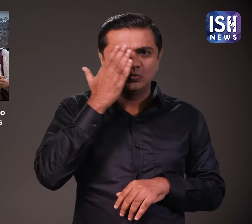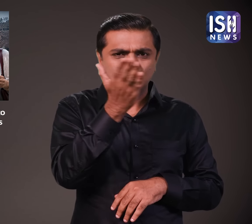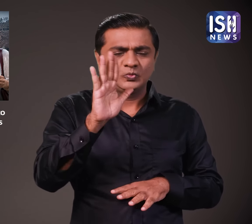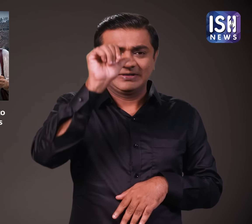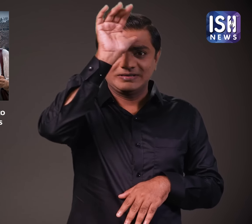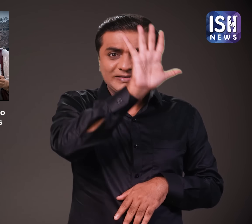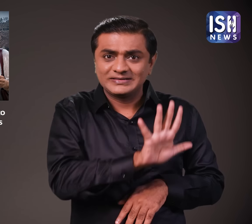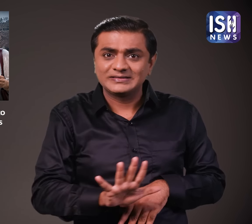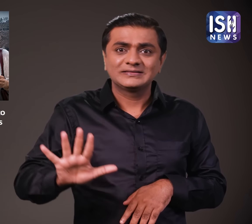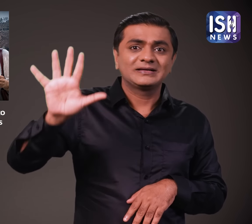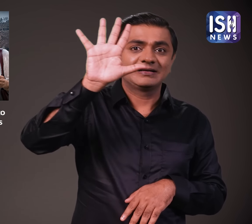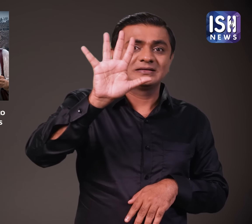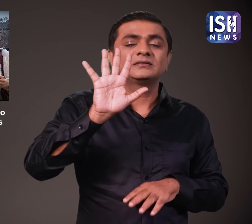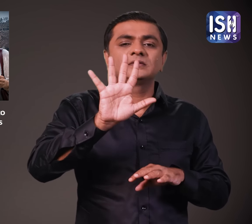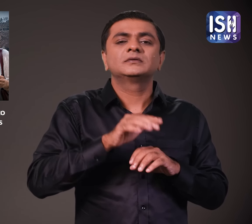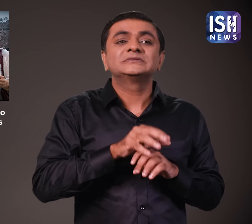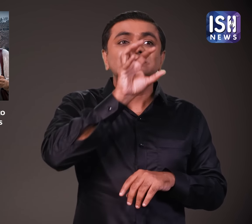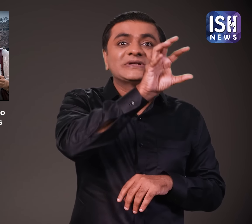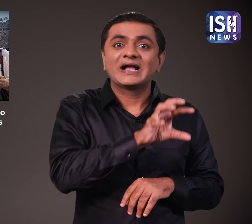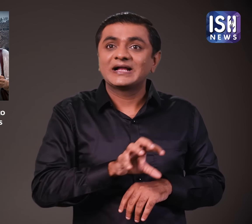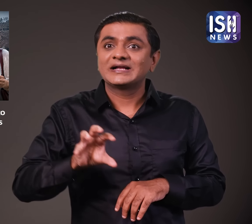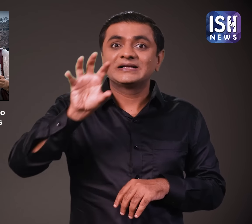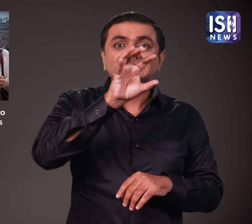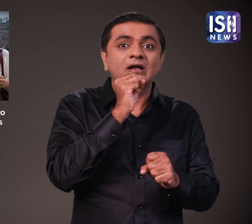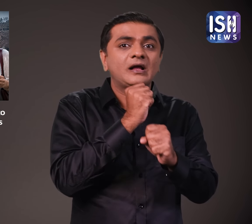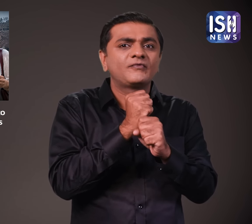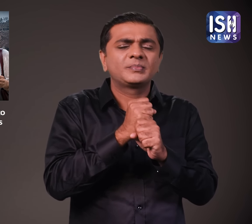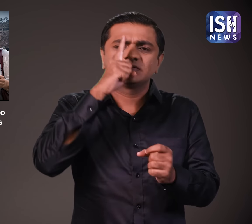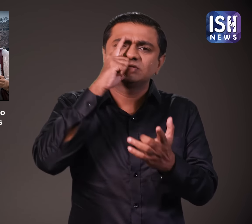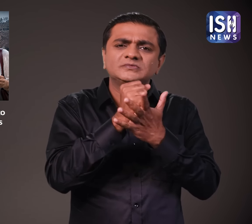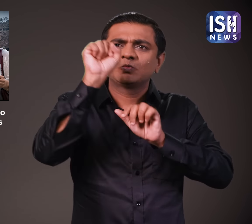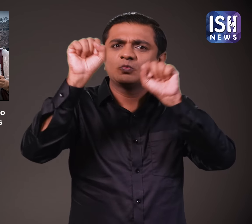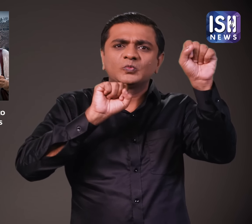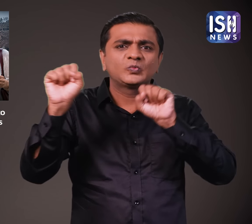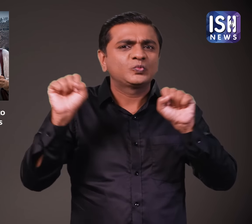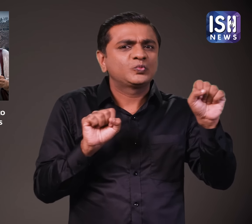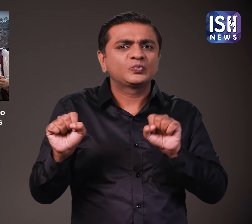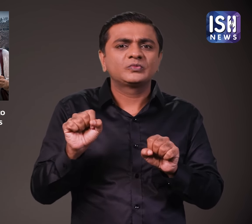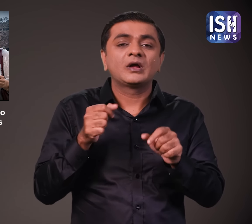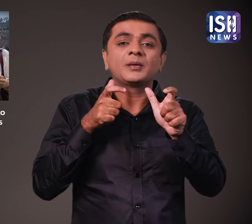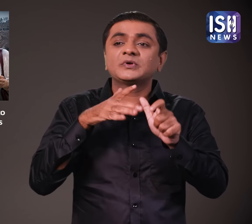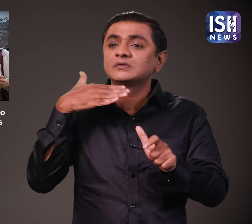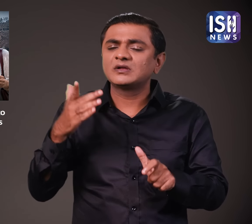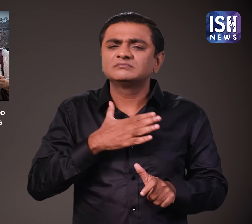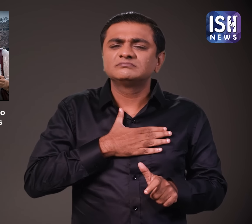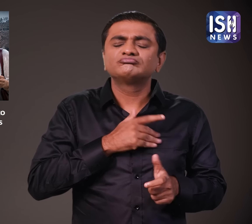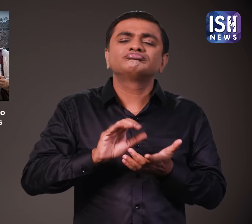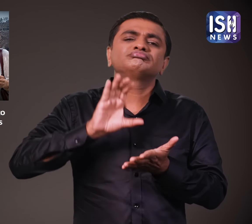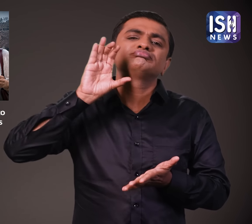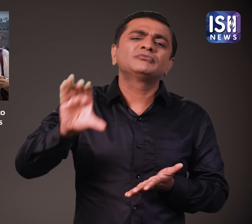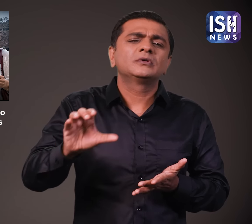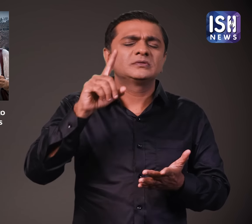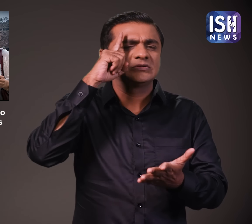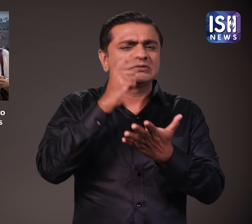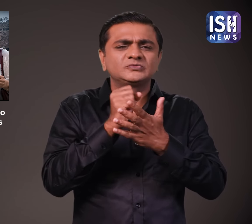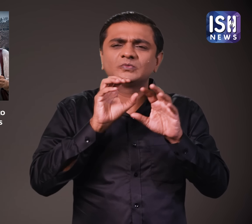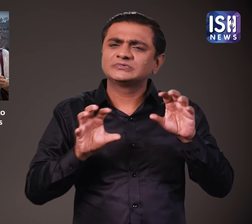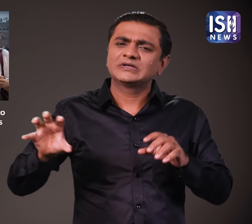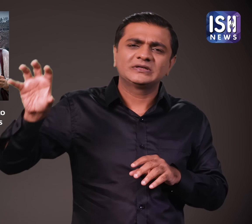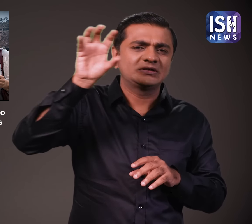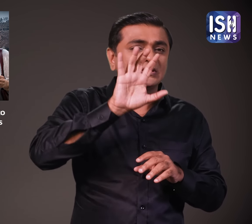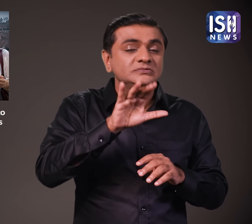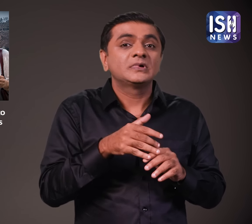When soldiers lose their lives while on duty, their families receive compensation, though the amount varies from state to state.